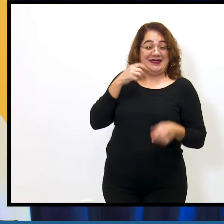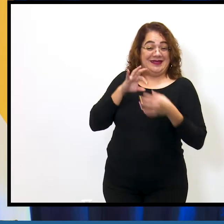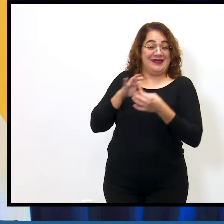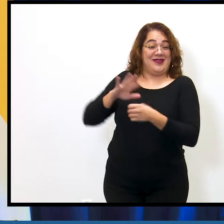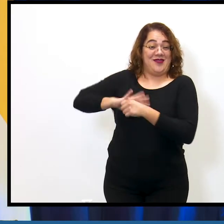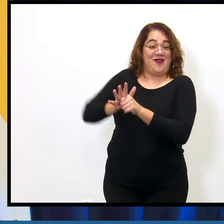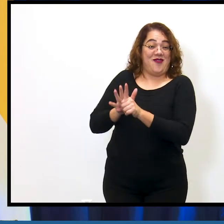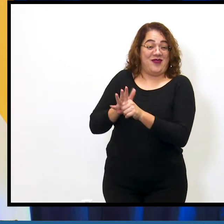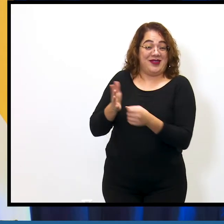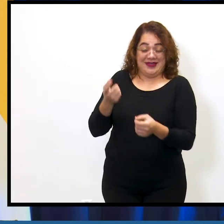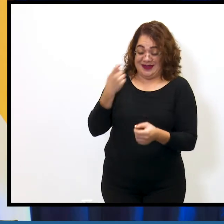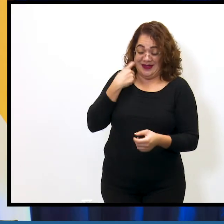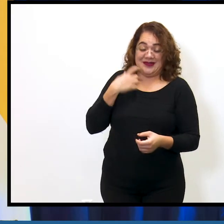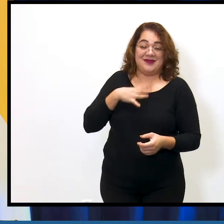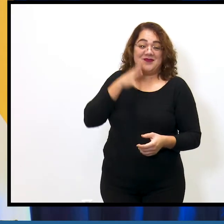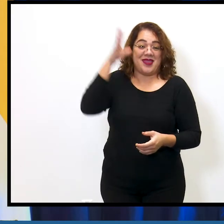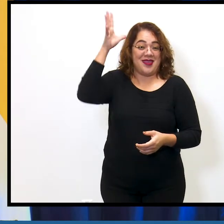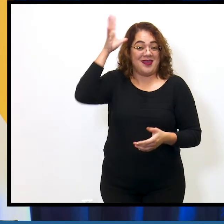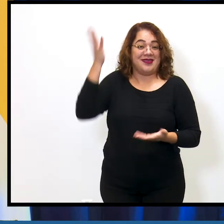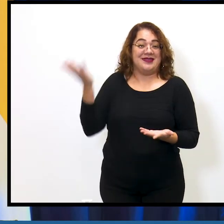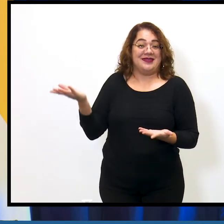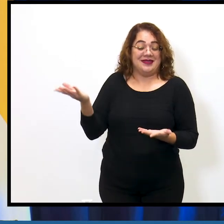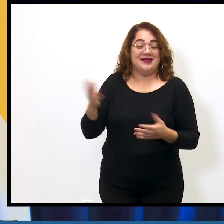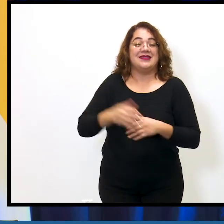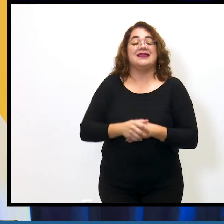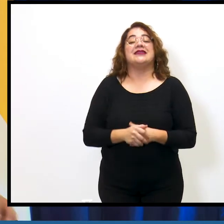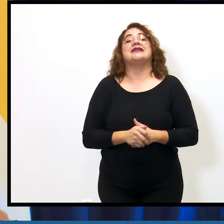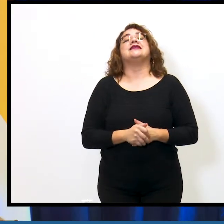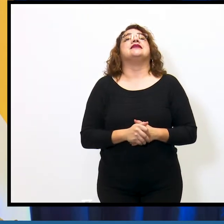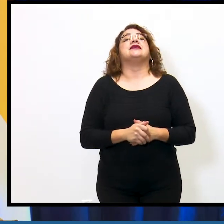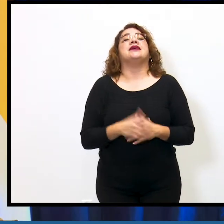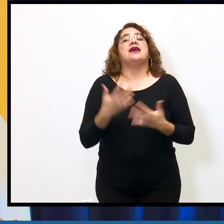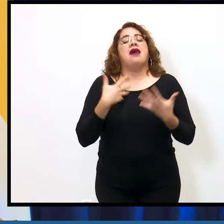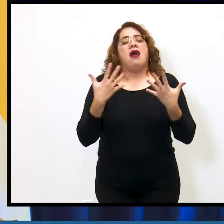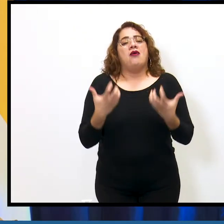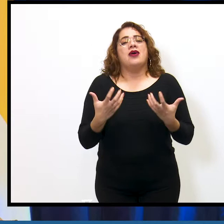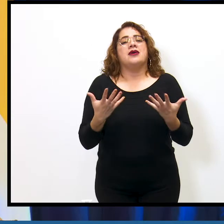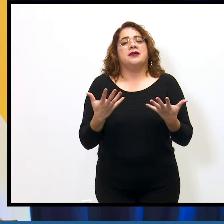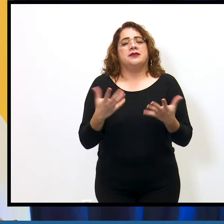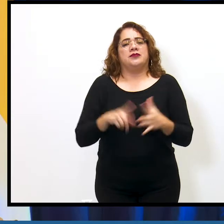a minute but I want to first start with a little bit of what's hopeful. As you can see in this